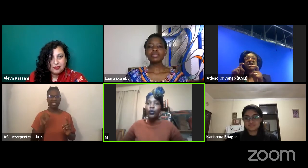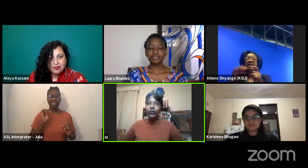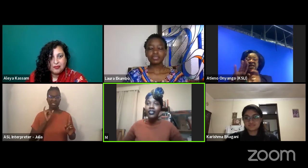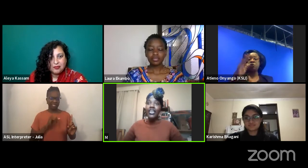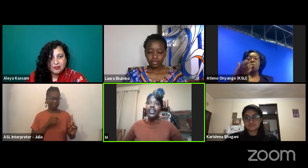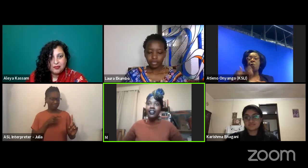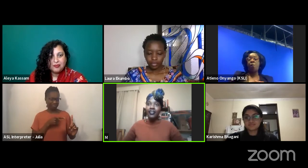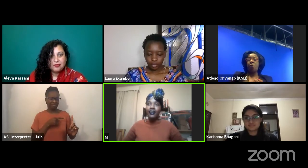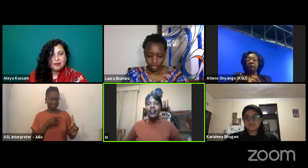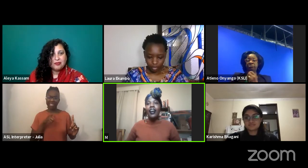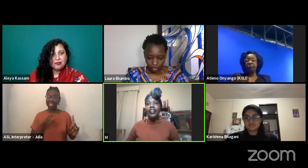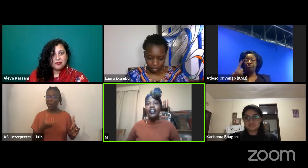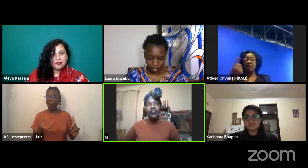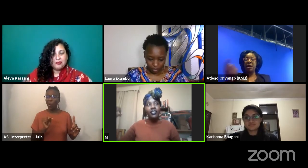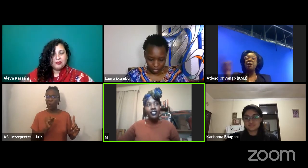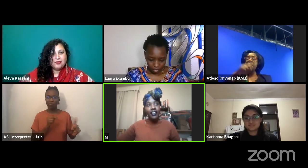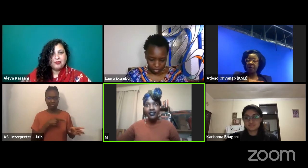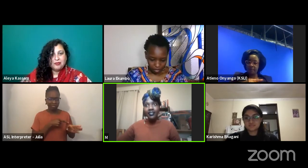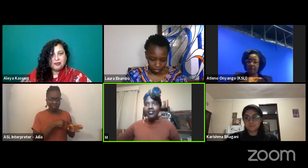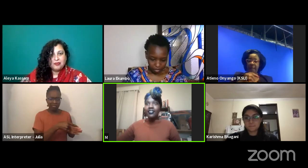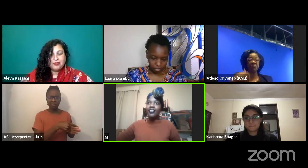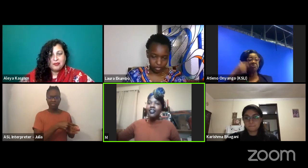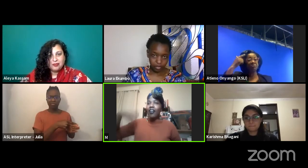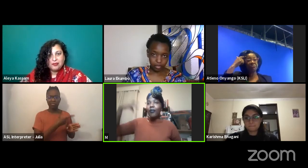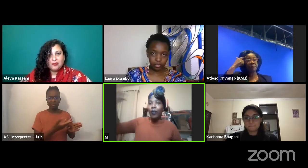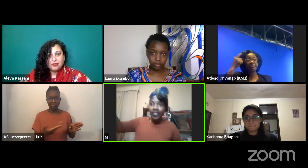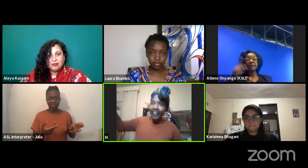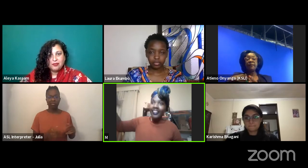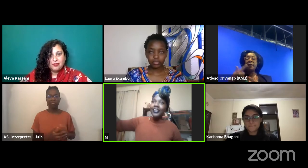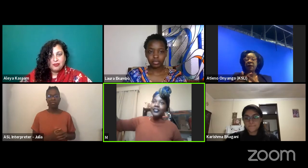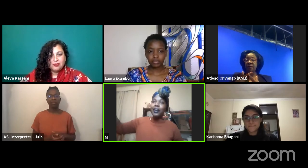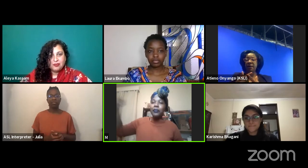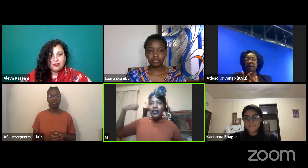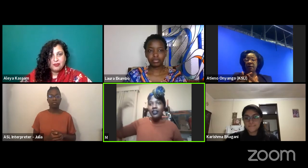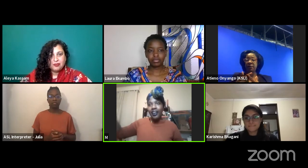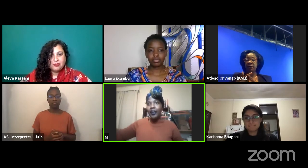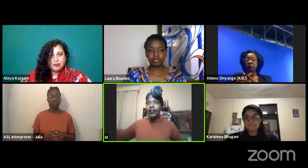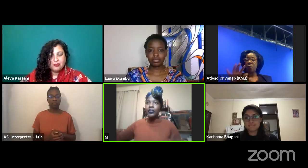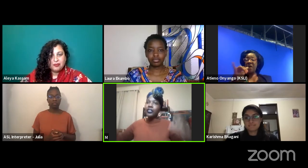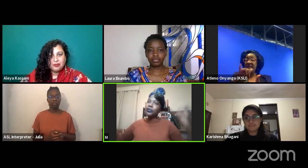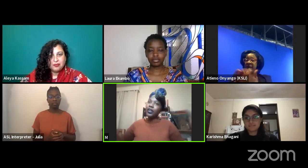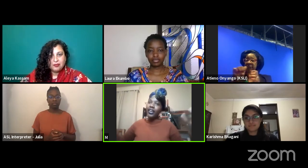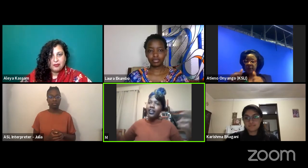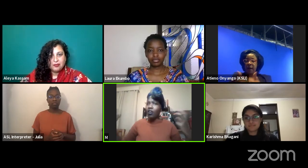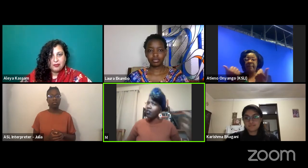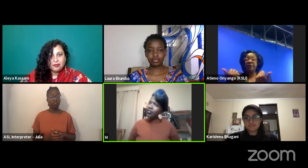And I think then or when that thing is happening it could reached out to layer like,